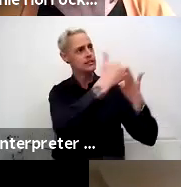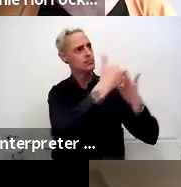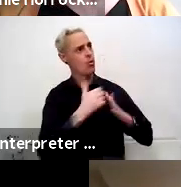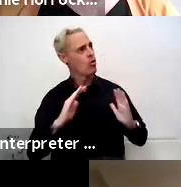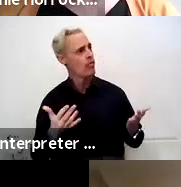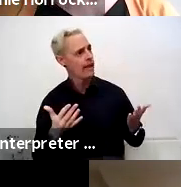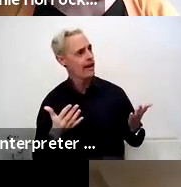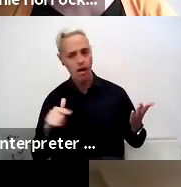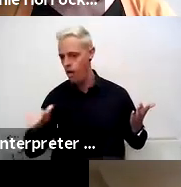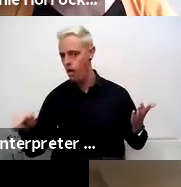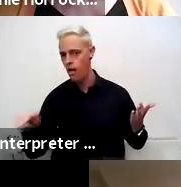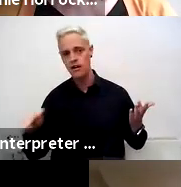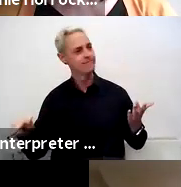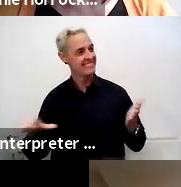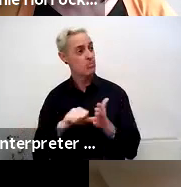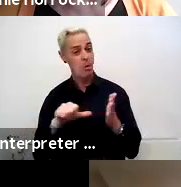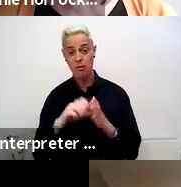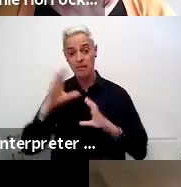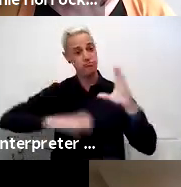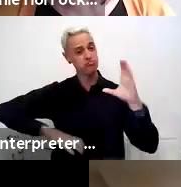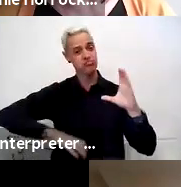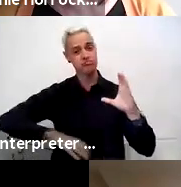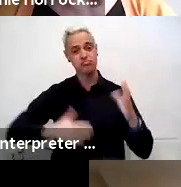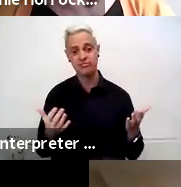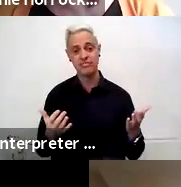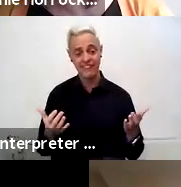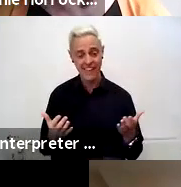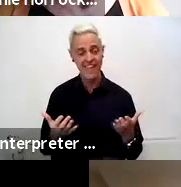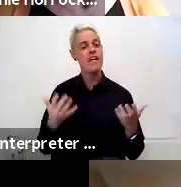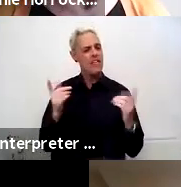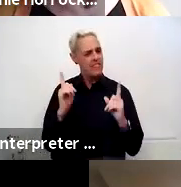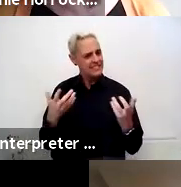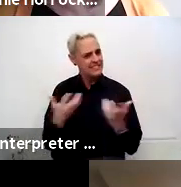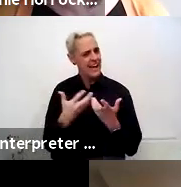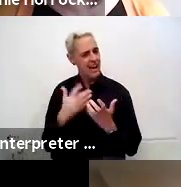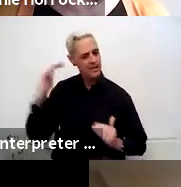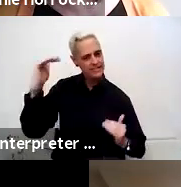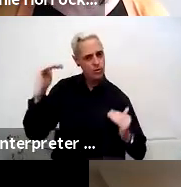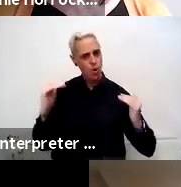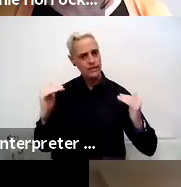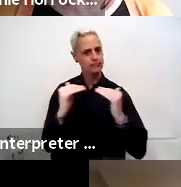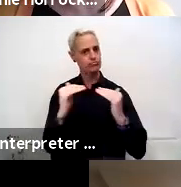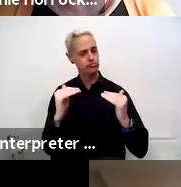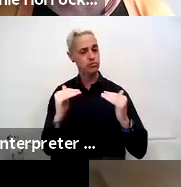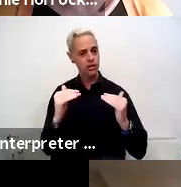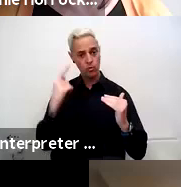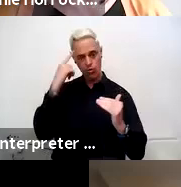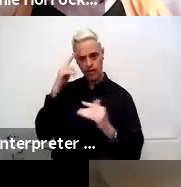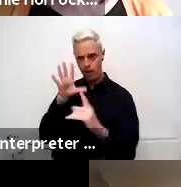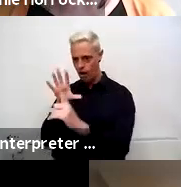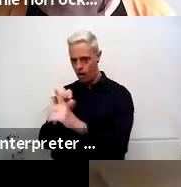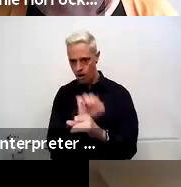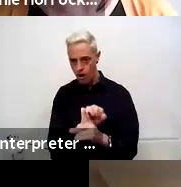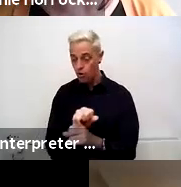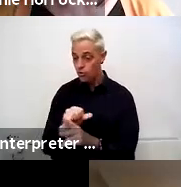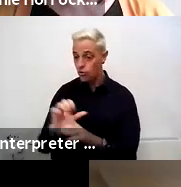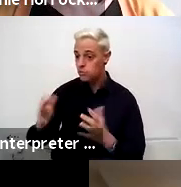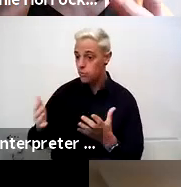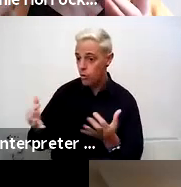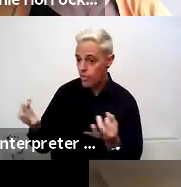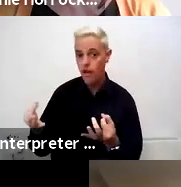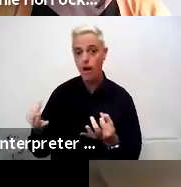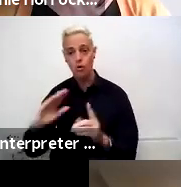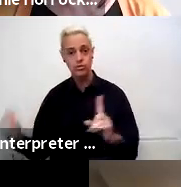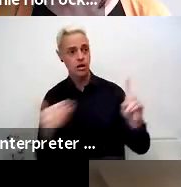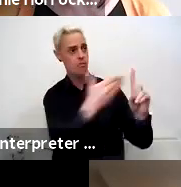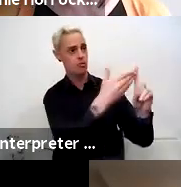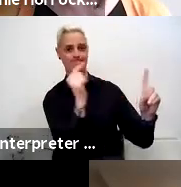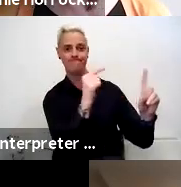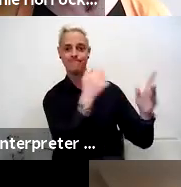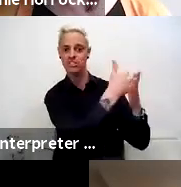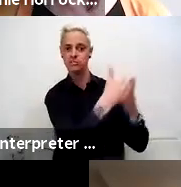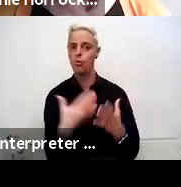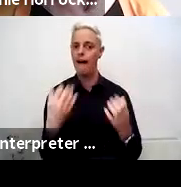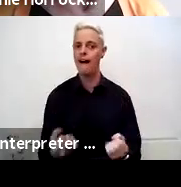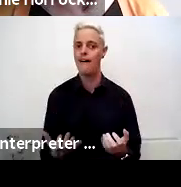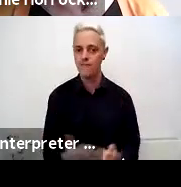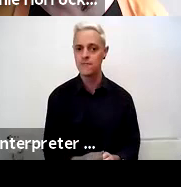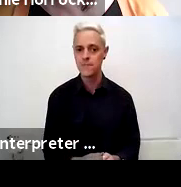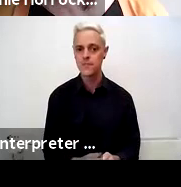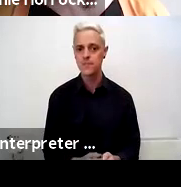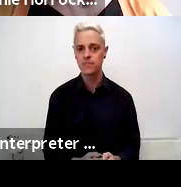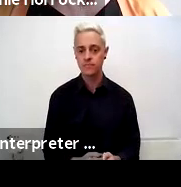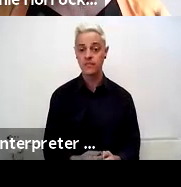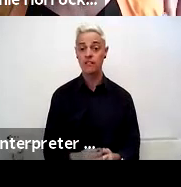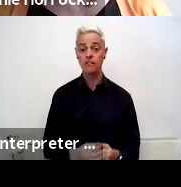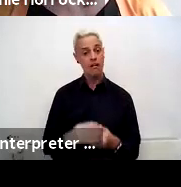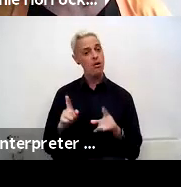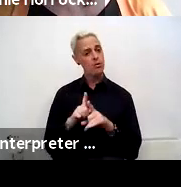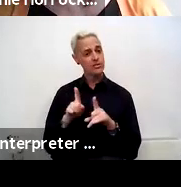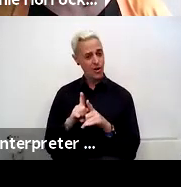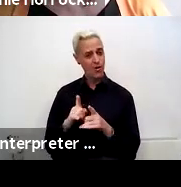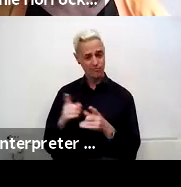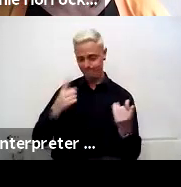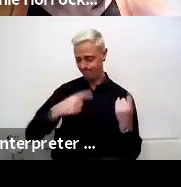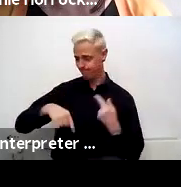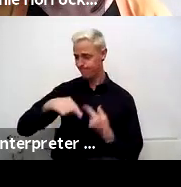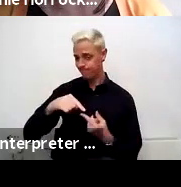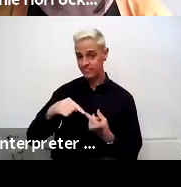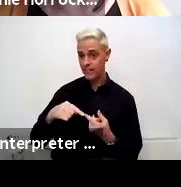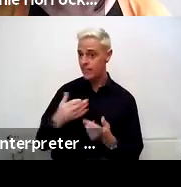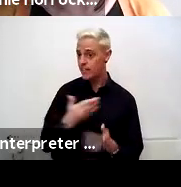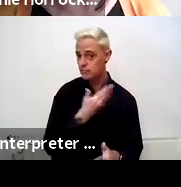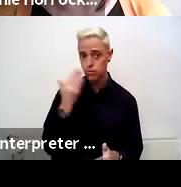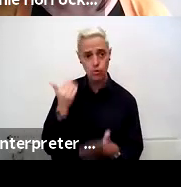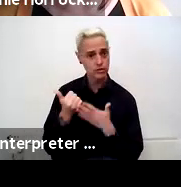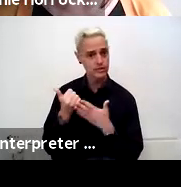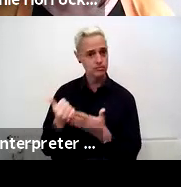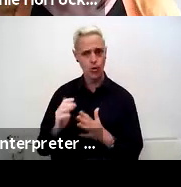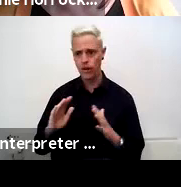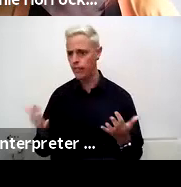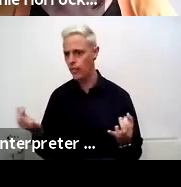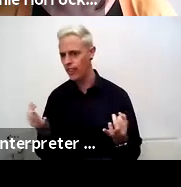to get help and support. And so that's just, I think a really key part of addressing those inequalities, is to be able to sign posts and support. How where the Help is available but also to make sure that were the reasons are there is a lack of assistance